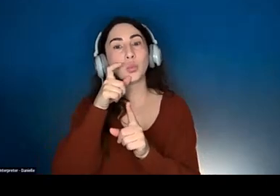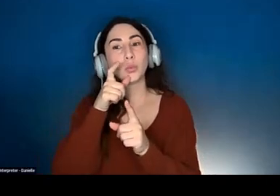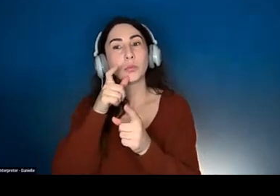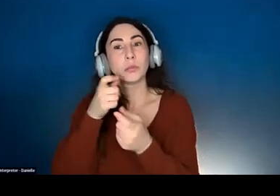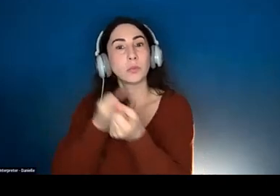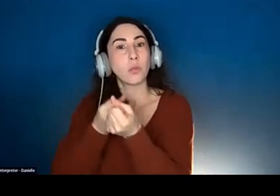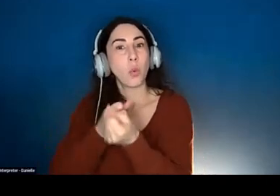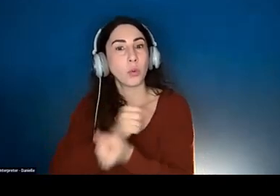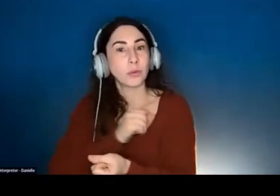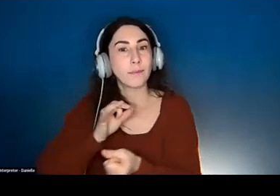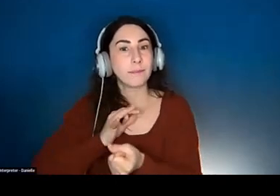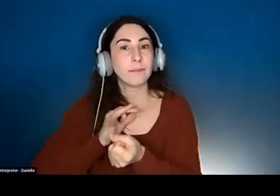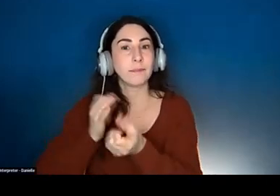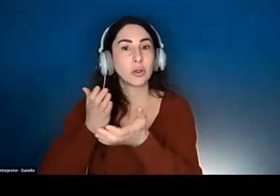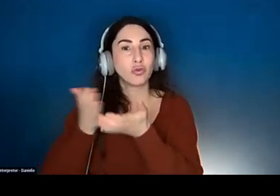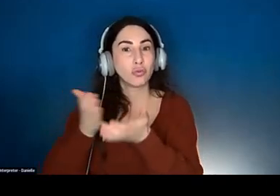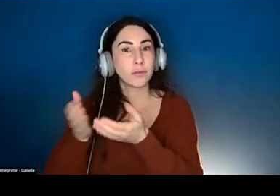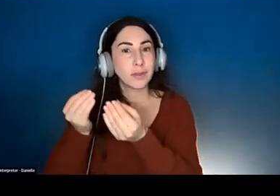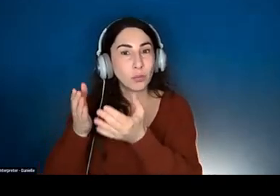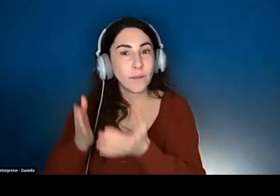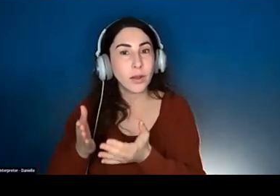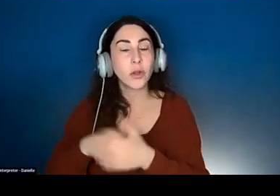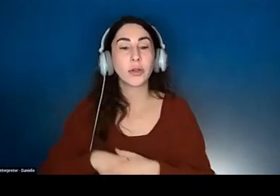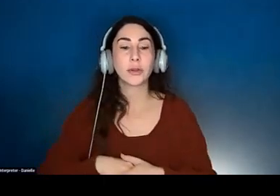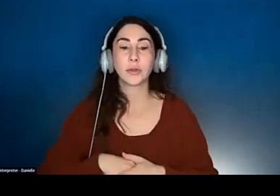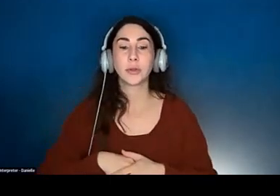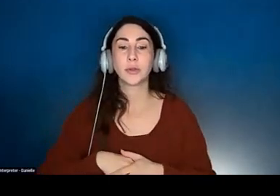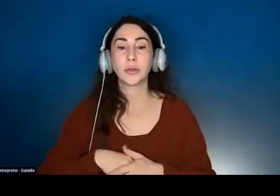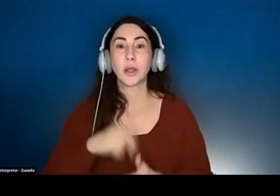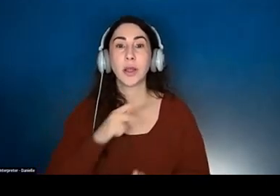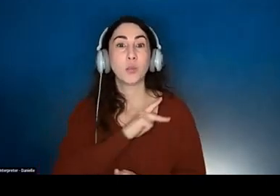and have less unmet personal assistance needs.